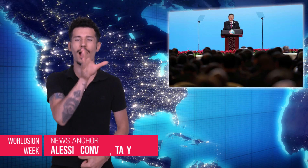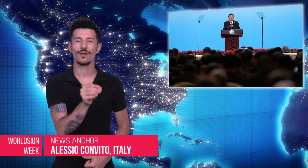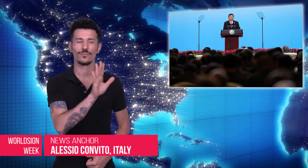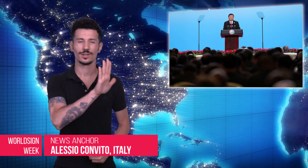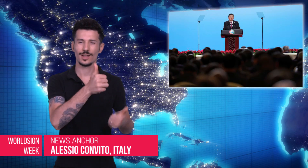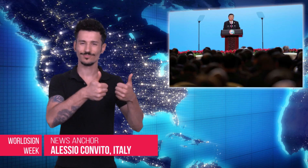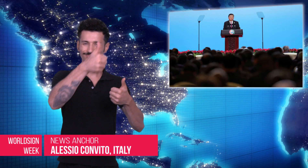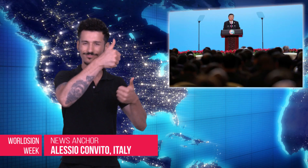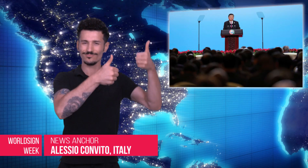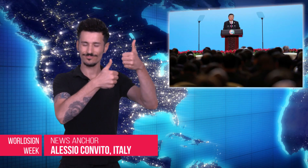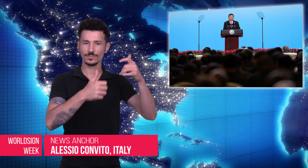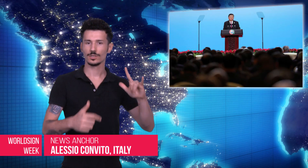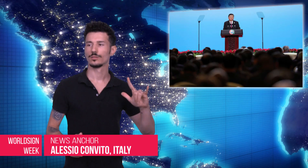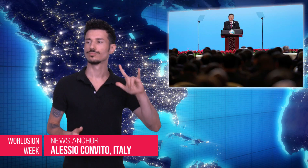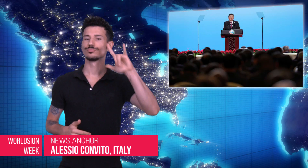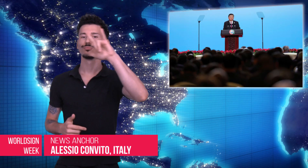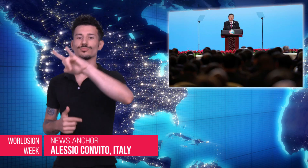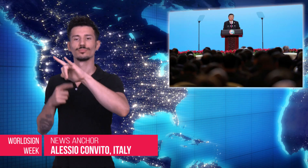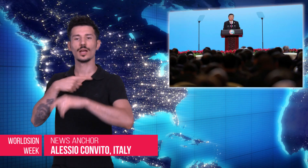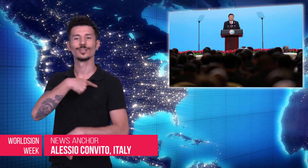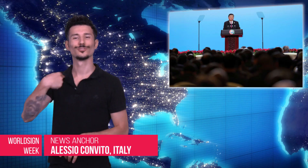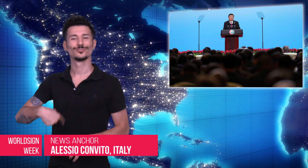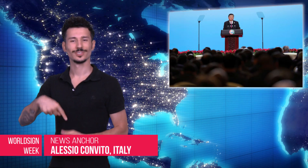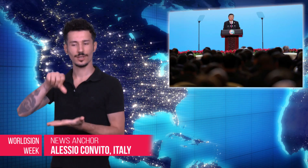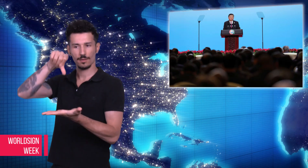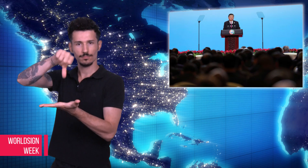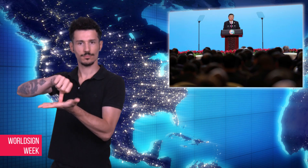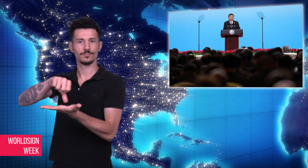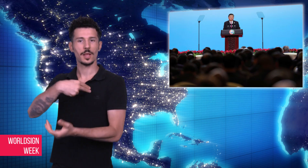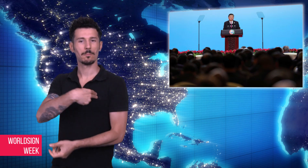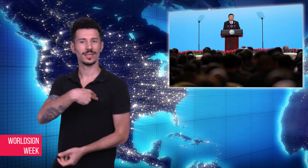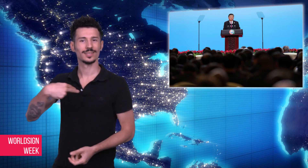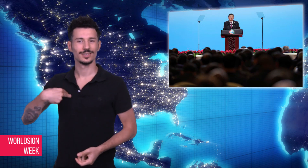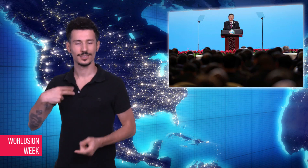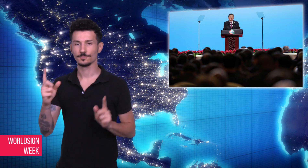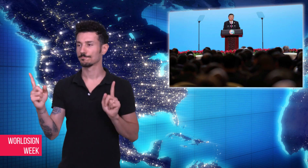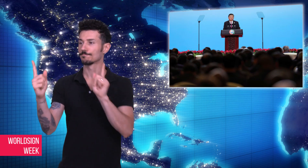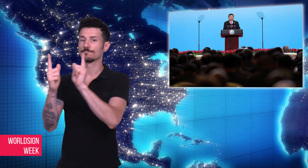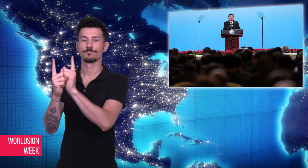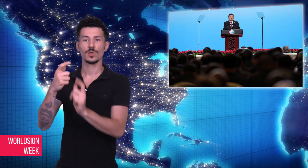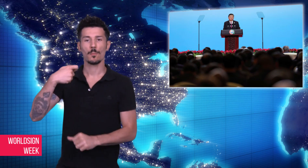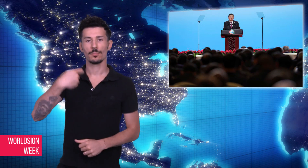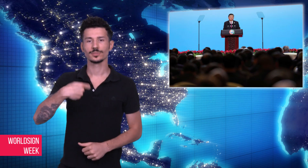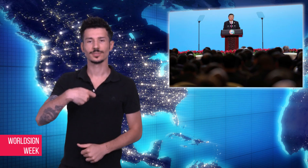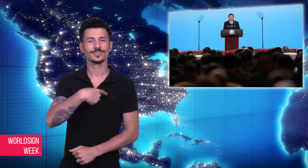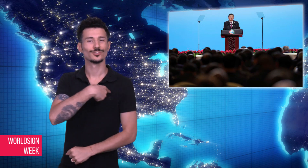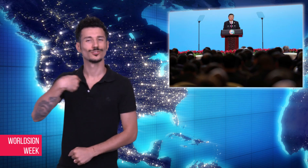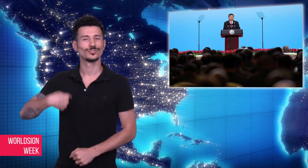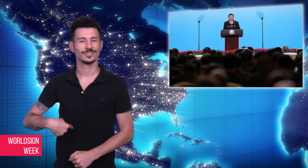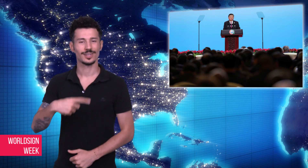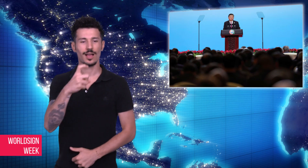Alessio: The President of China, Xi Jinping, pledged $60 billion, during a